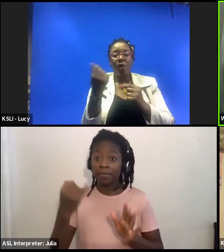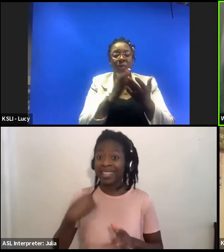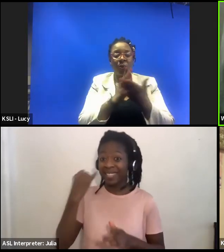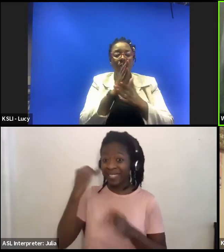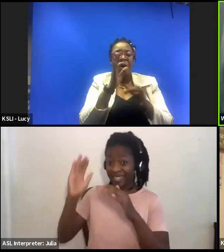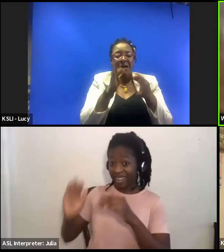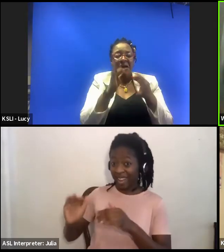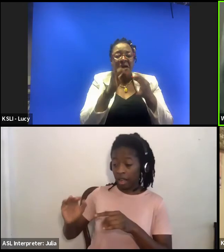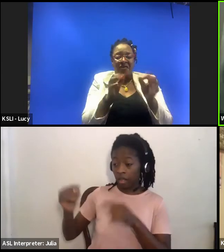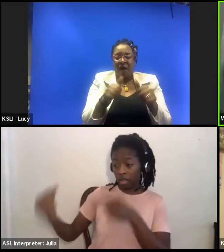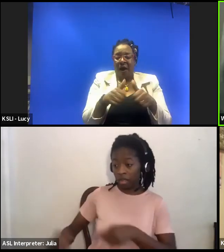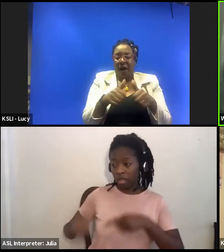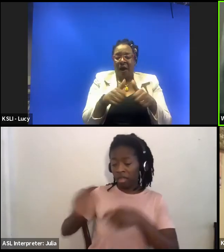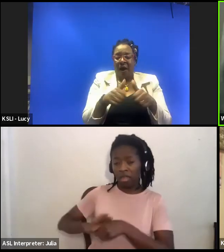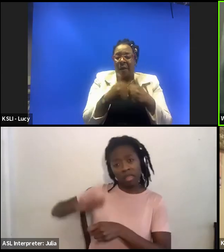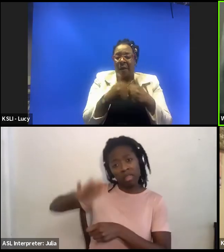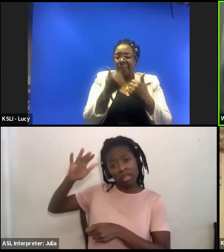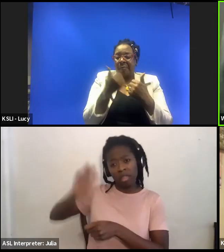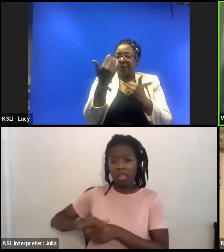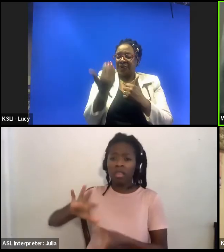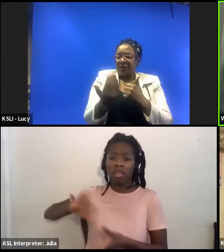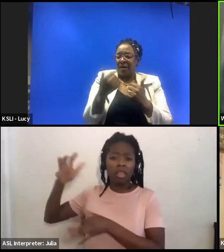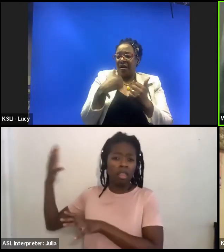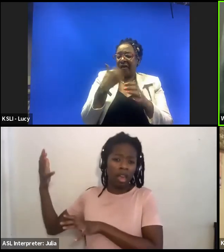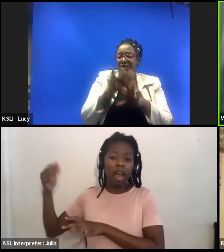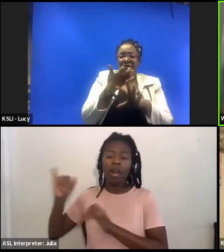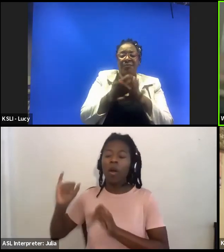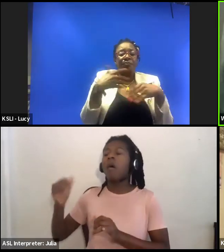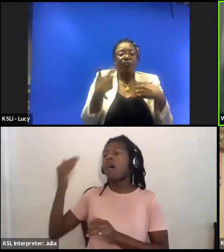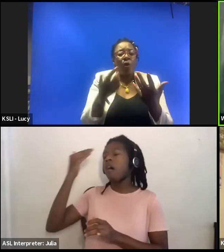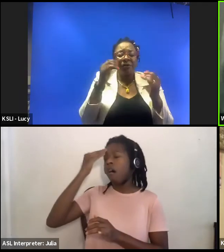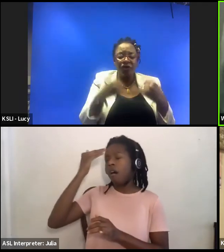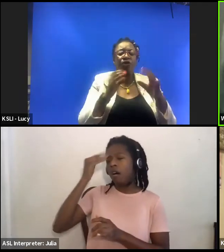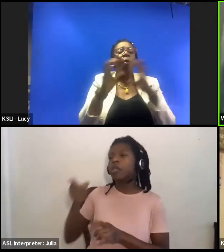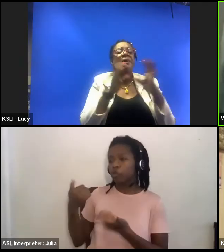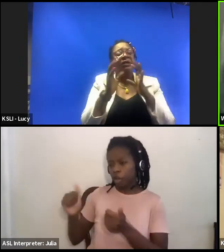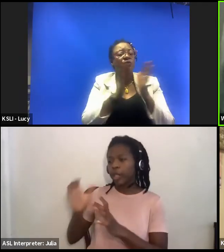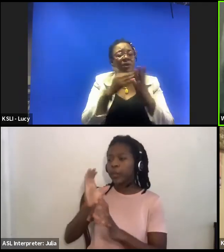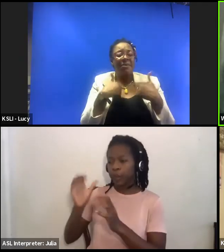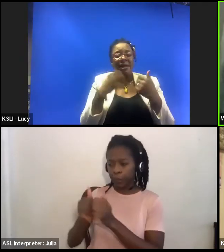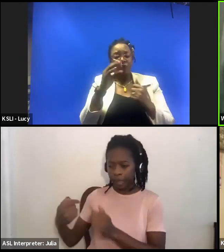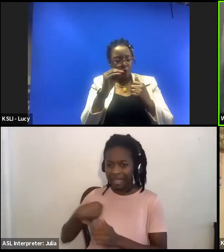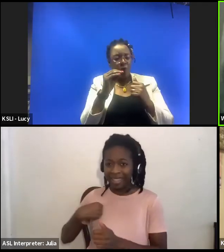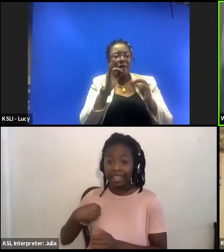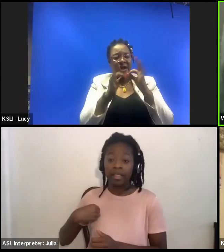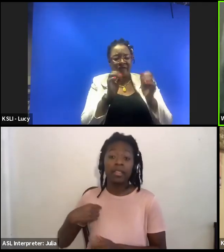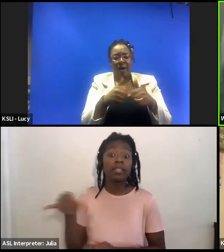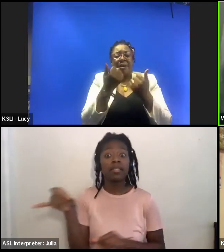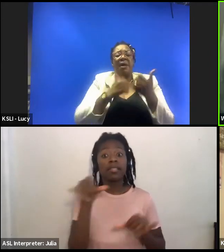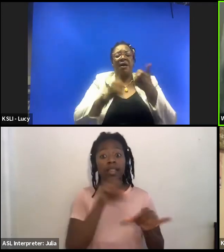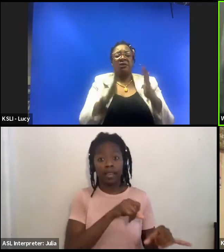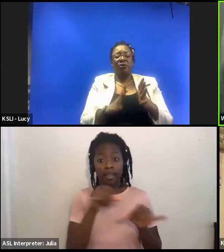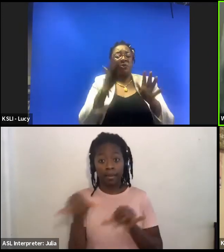"Oh, the child is just trying to communicate with me." So if my actor was difficult during rehearsals